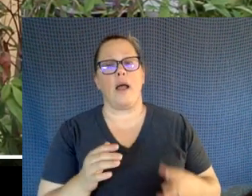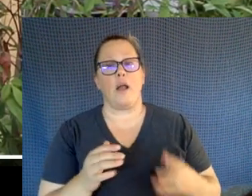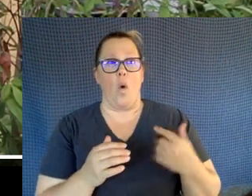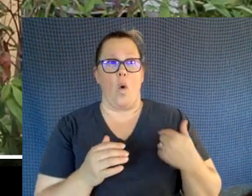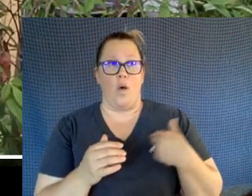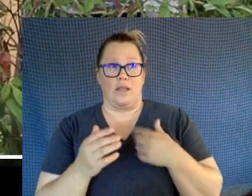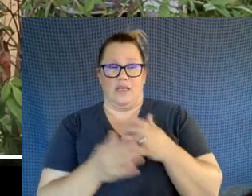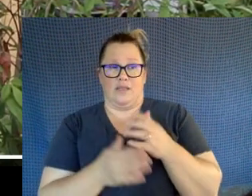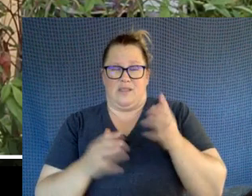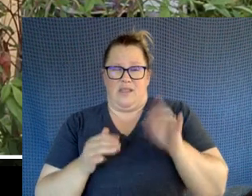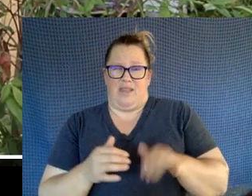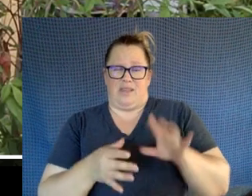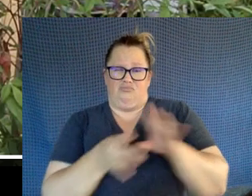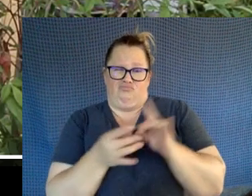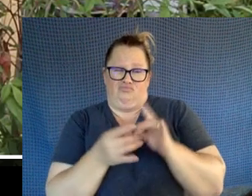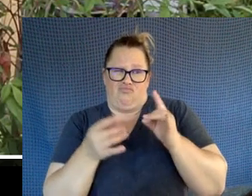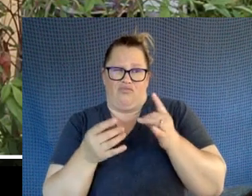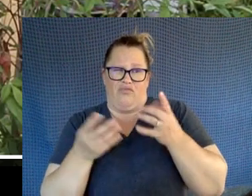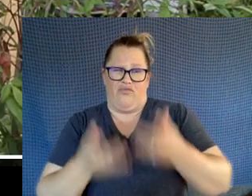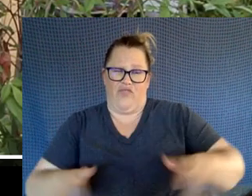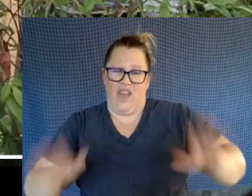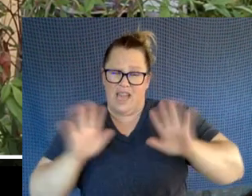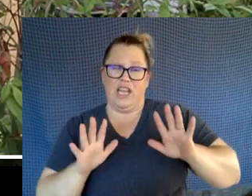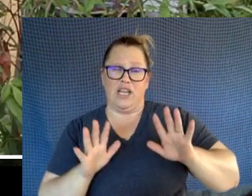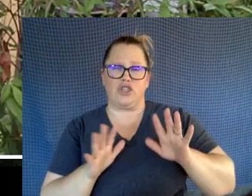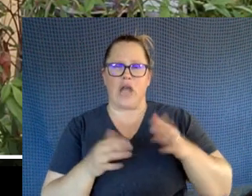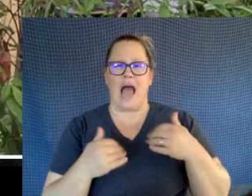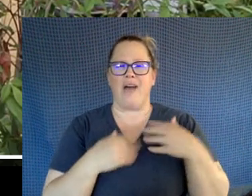special little segment that will kind of give you a little more information about